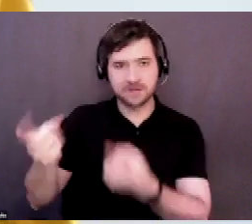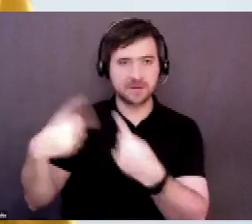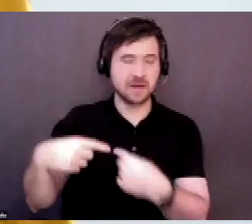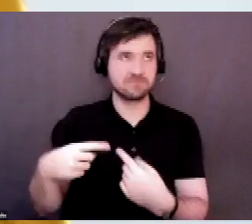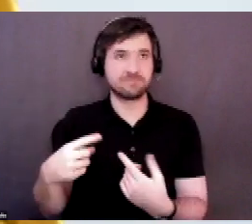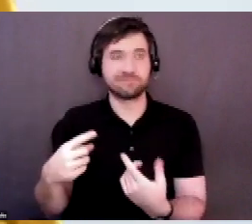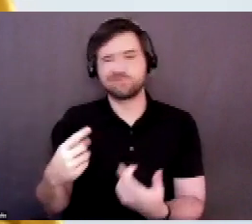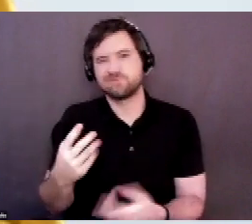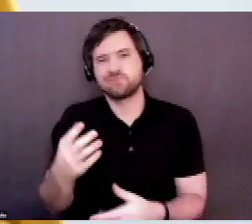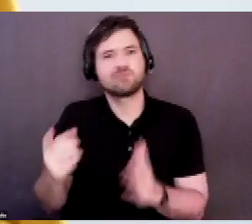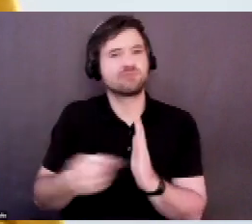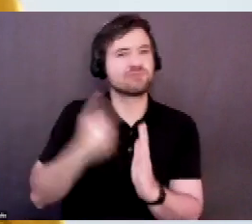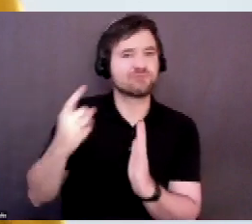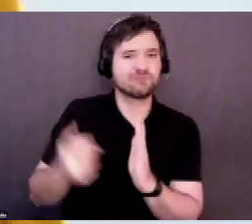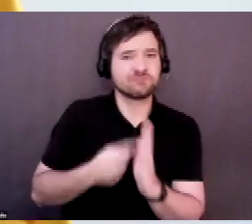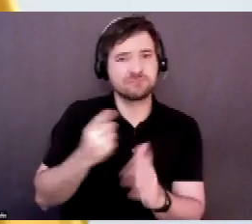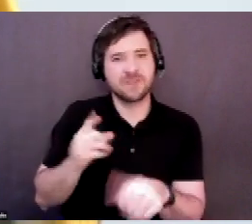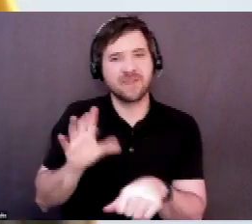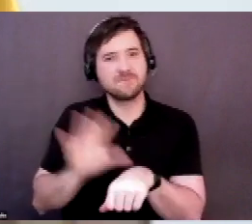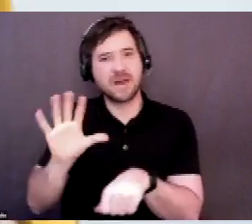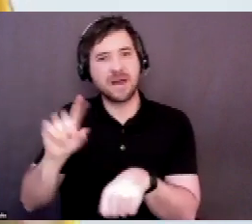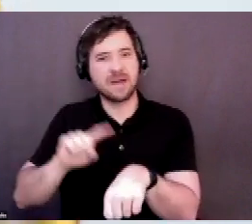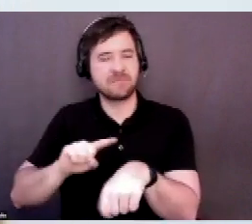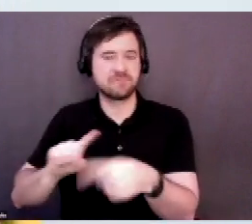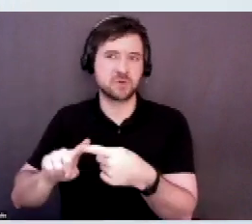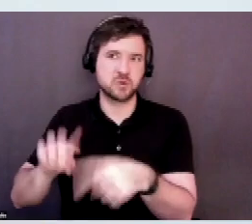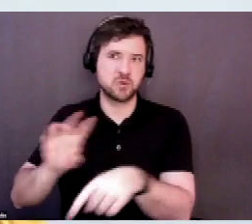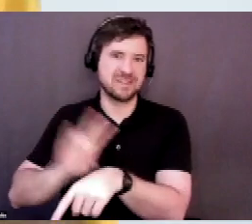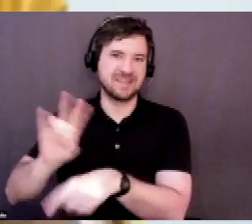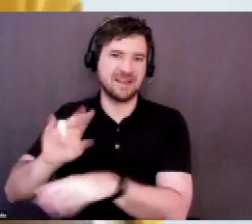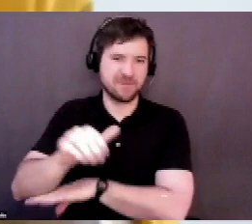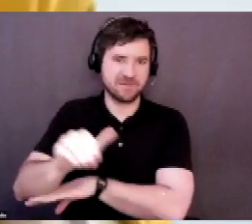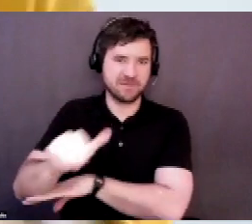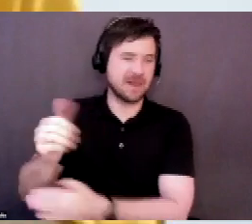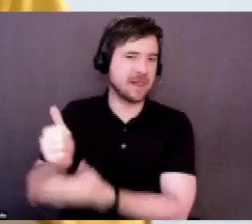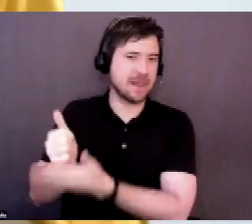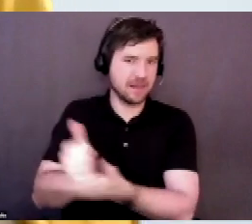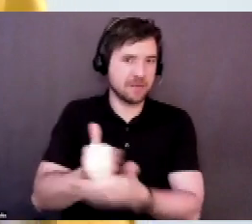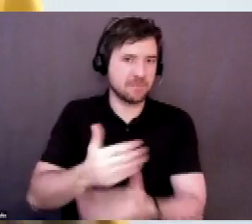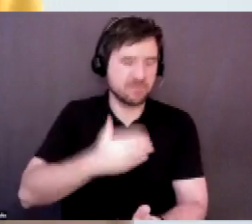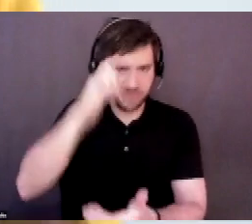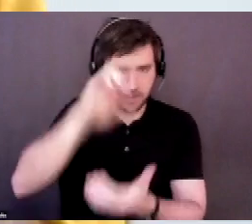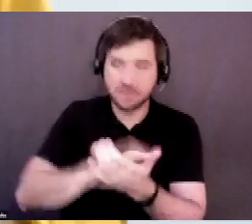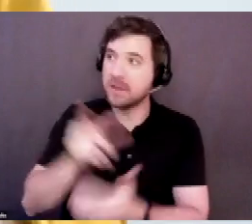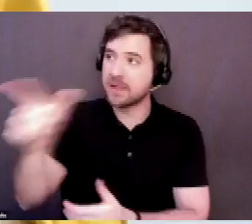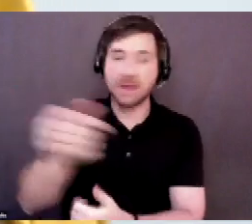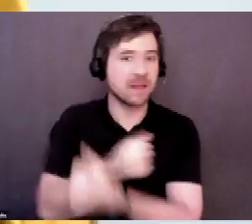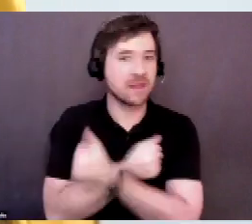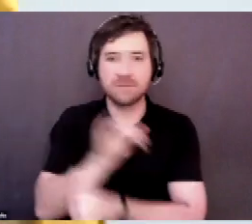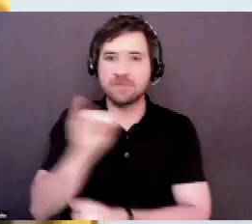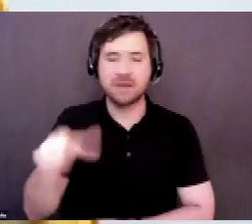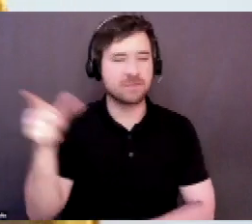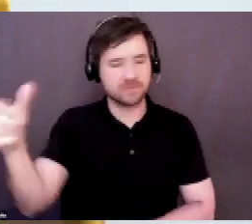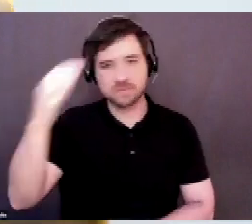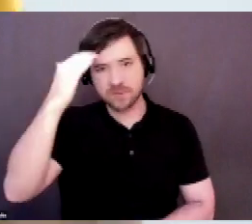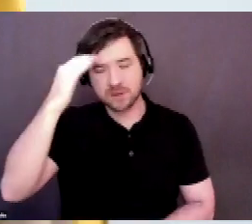with the bath and just, you know, whatever. And they loved it. So they knew, they're like, oh, I'm on point. I'm happy to help her, you know,